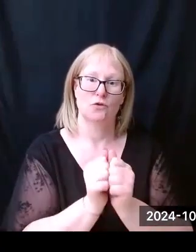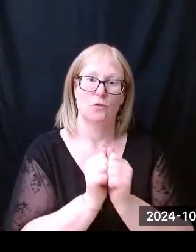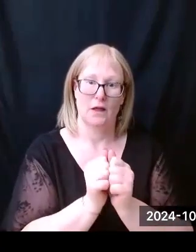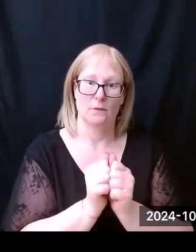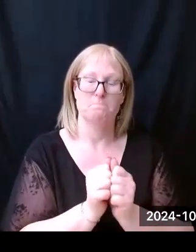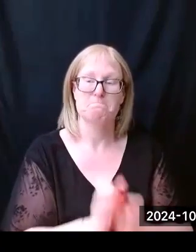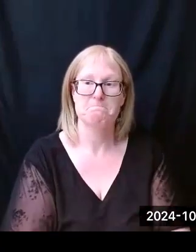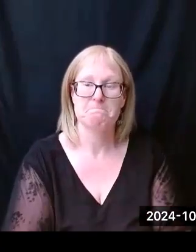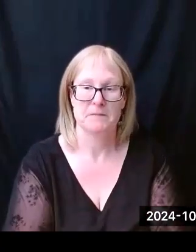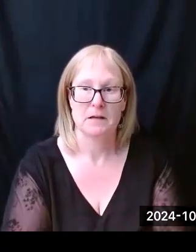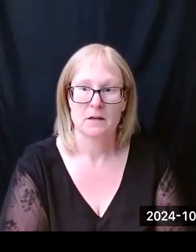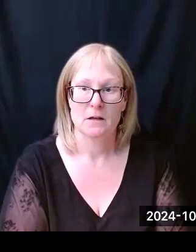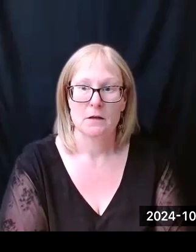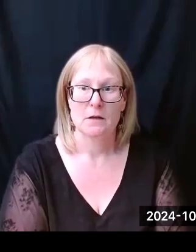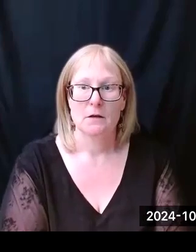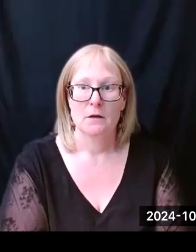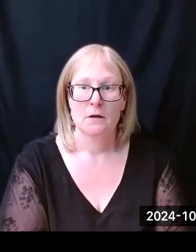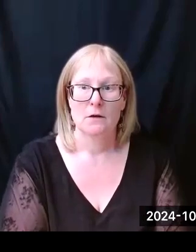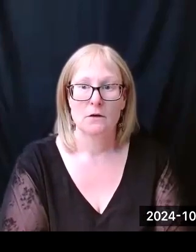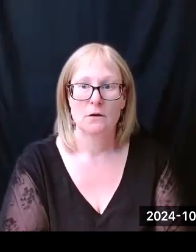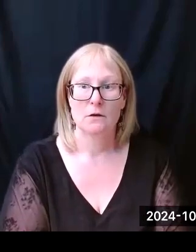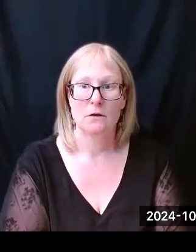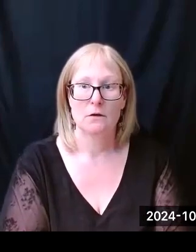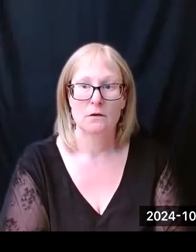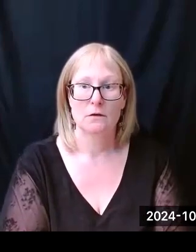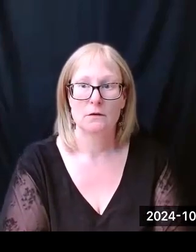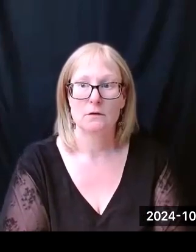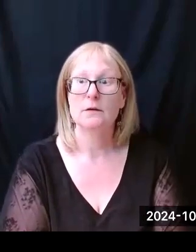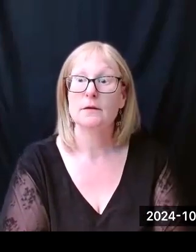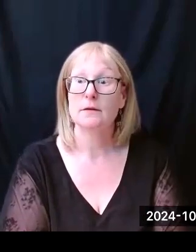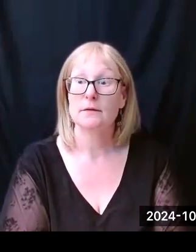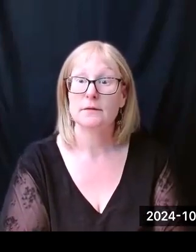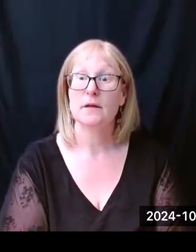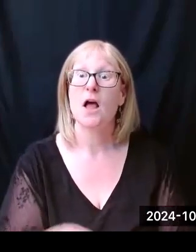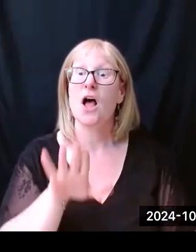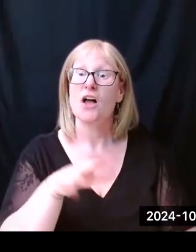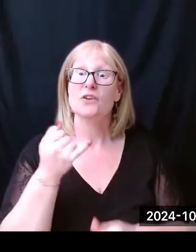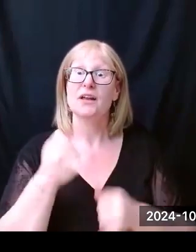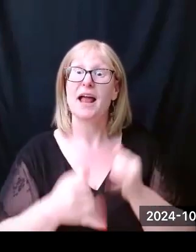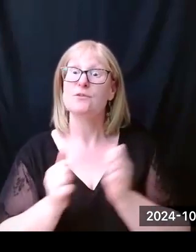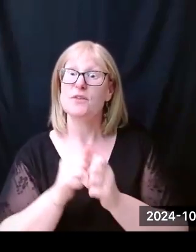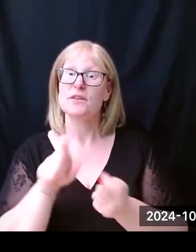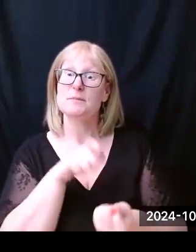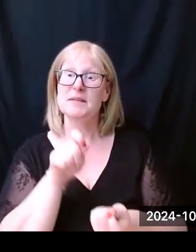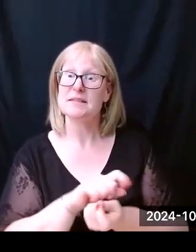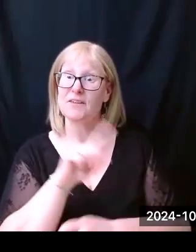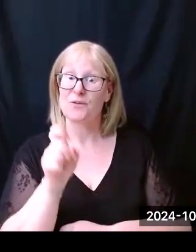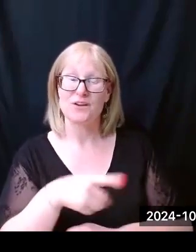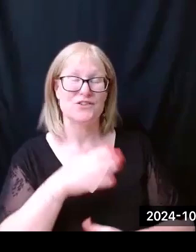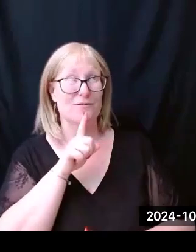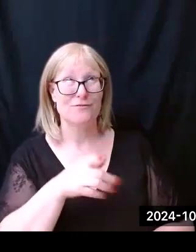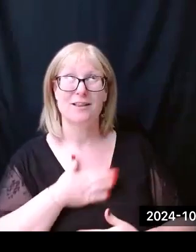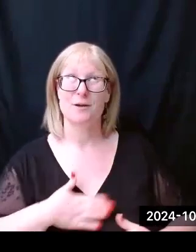Awesome. I'm going to end with maybe a specific kind of question and I appreciate all the insight you've offered.